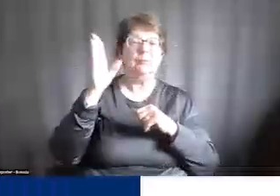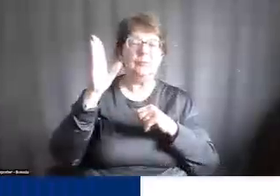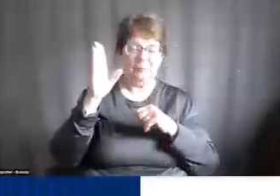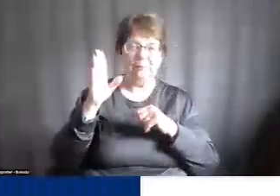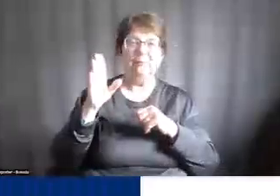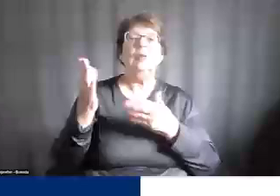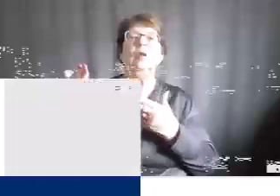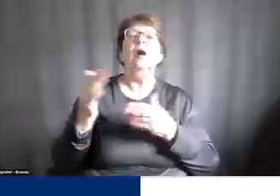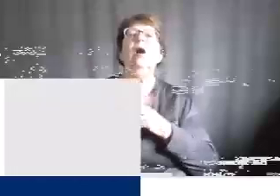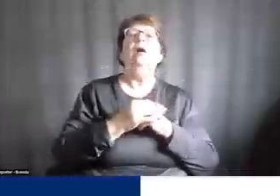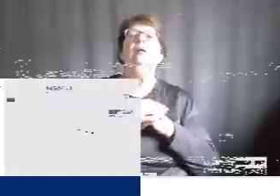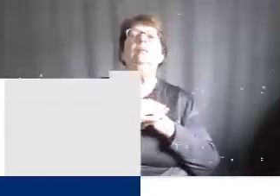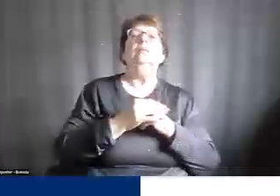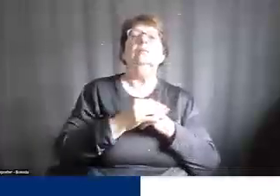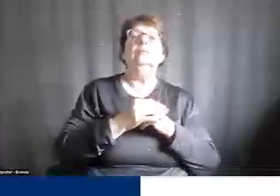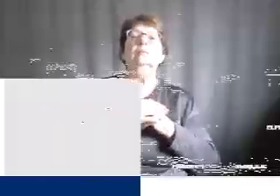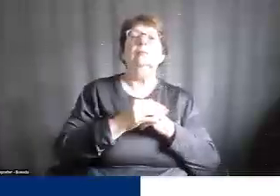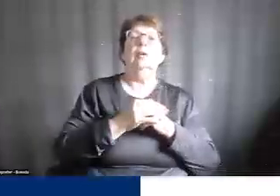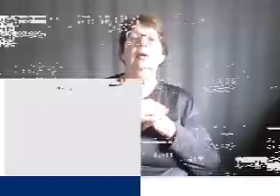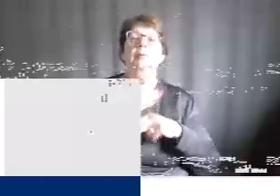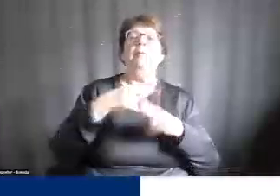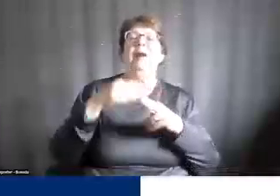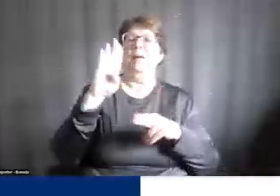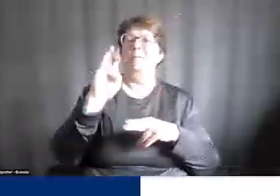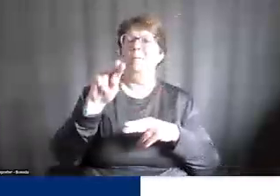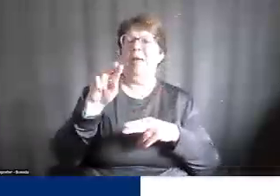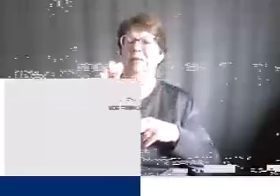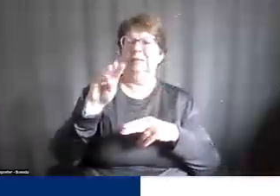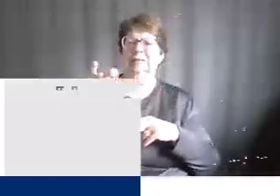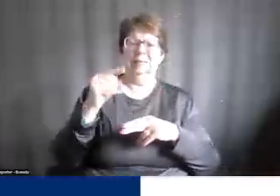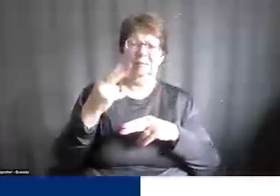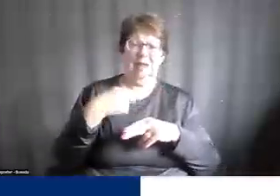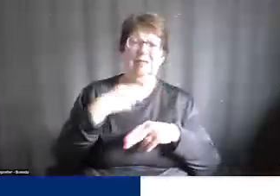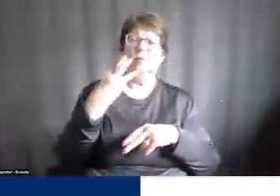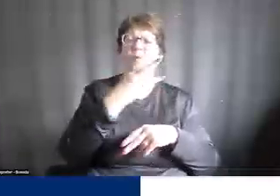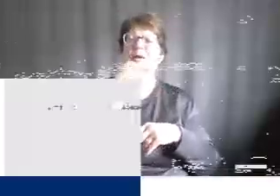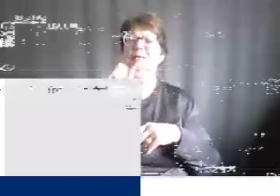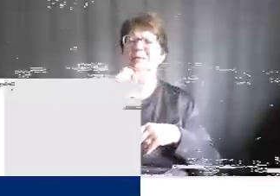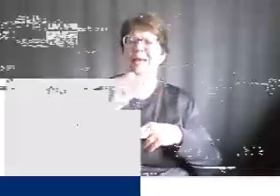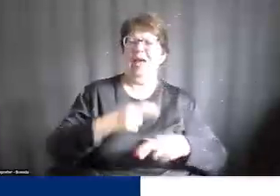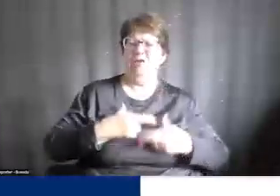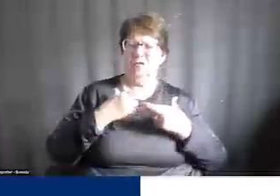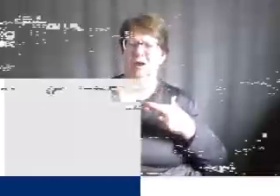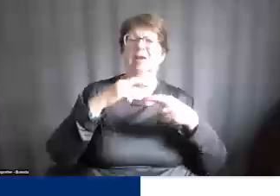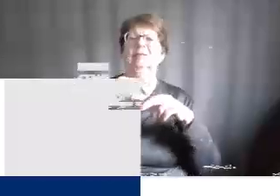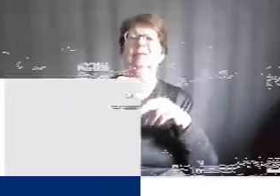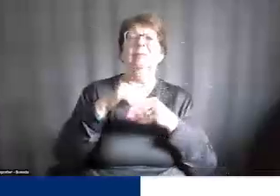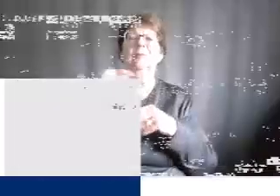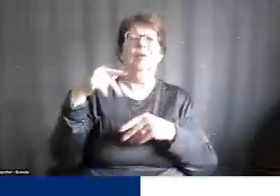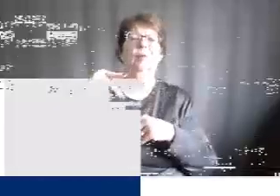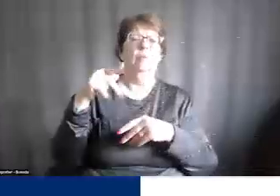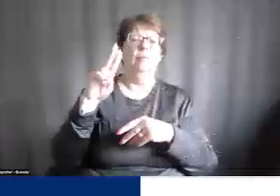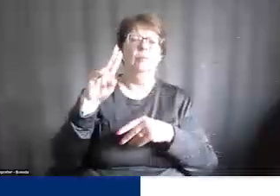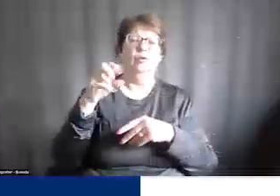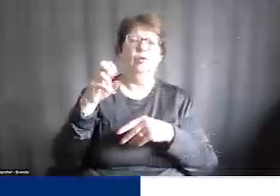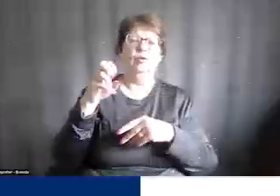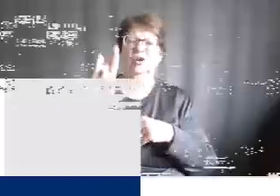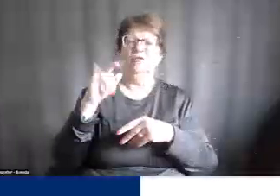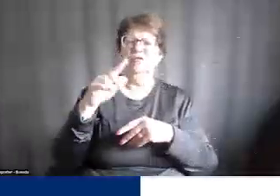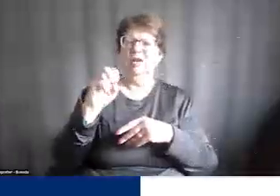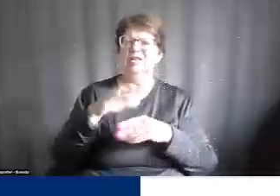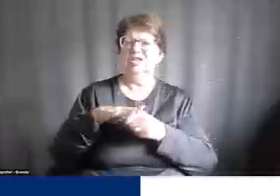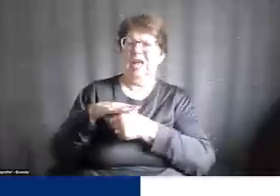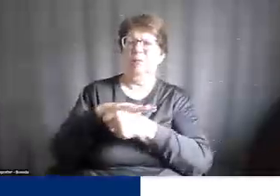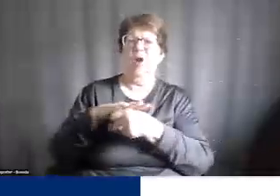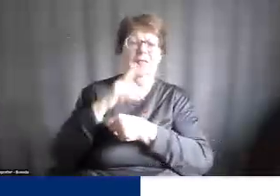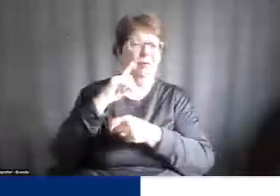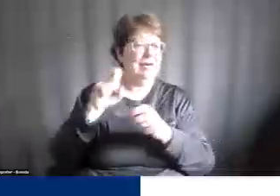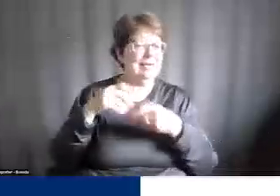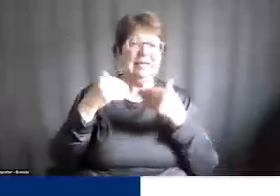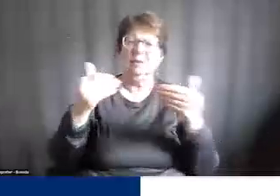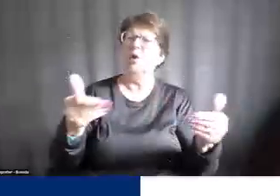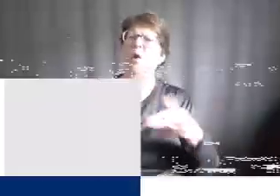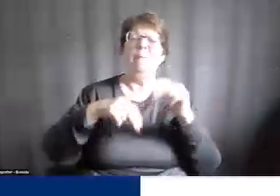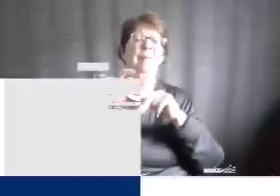Benjamin Smith: Great, thanks. My name's Ben Smith. I am a West Seattle resident in the Puget Ridge neighborhood. I think we need to keep going and build the light rail as fast as we can in West Seattle.